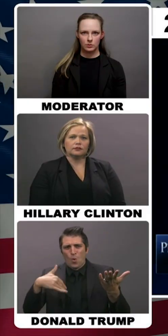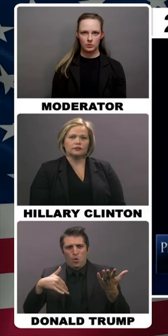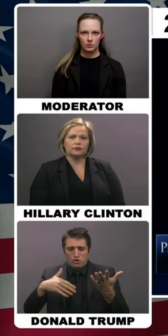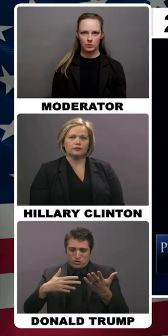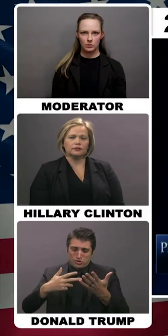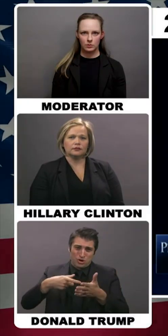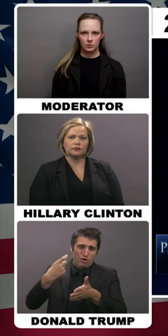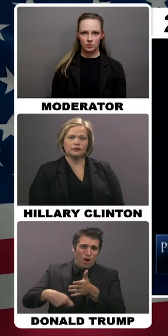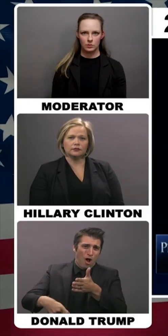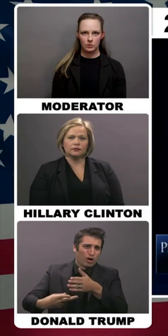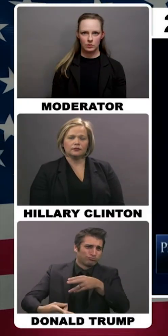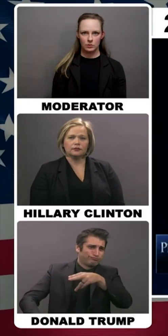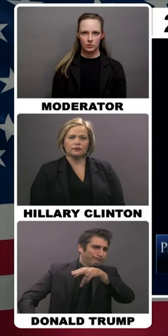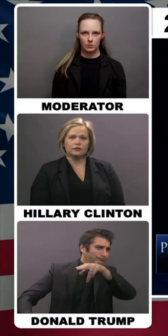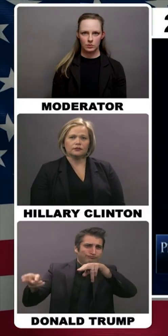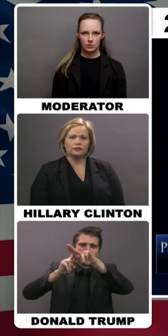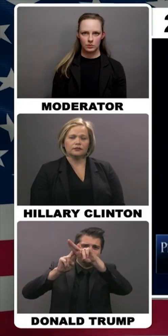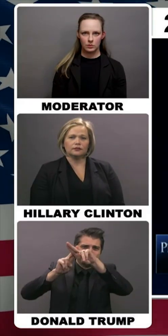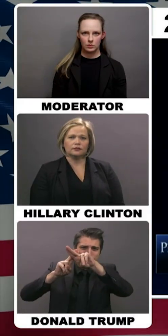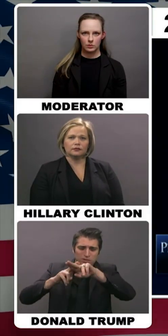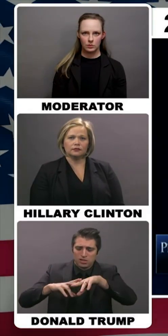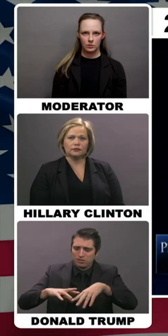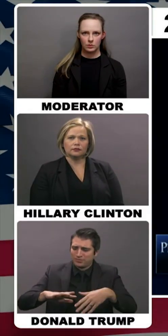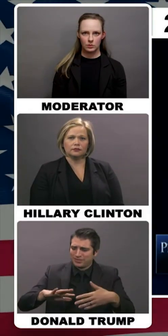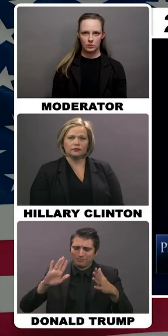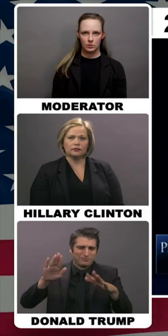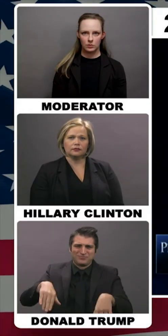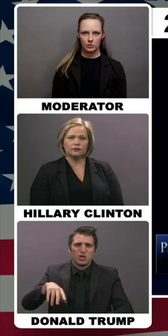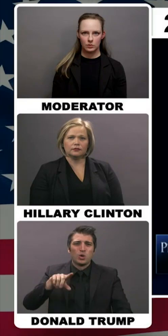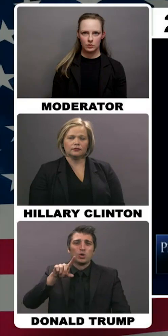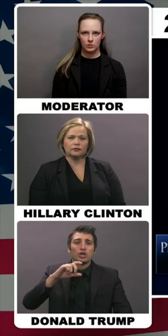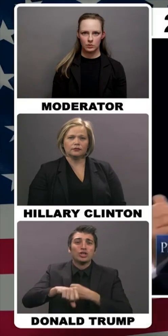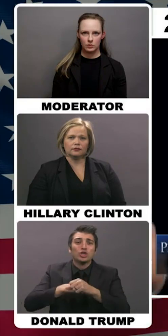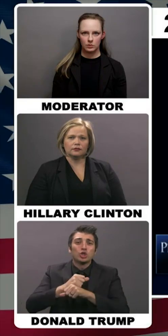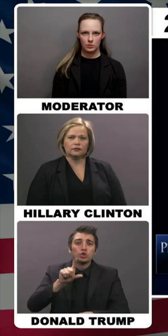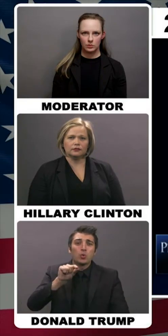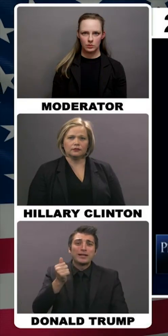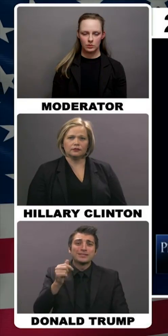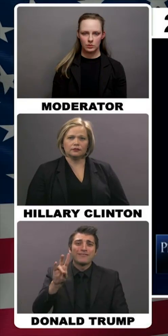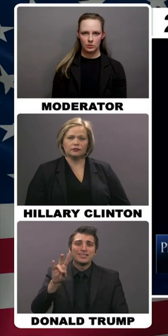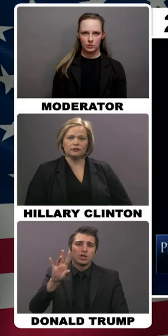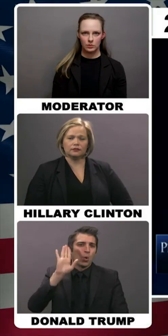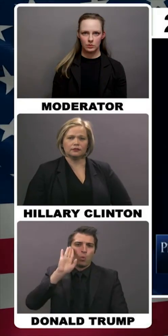It's only getting worse in 17, it implodes by itself. Their method of fixing it is to go back